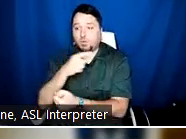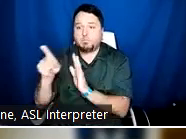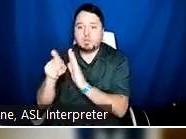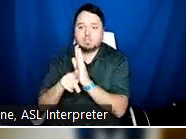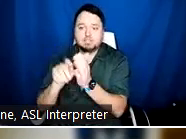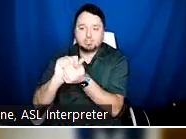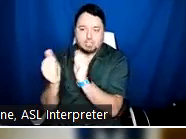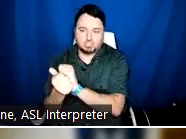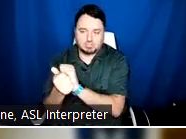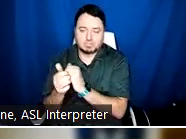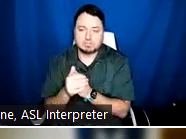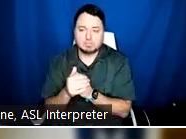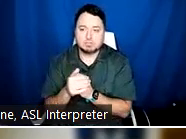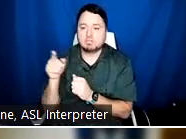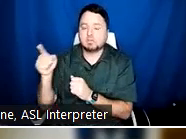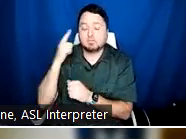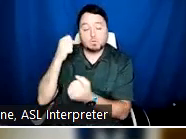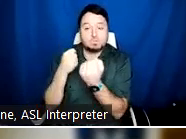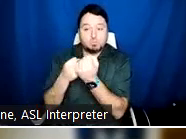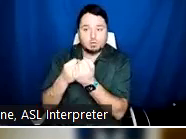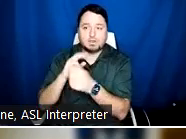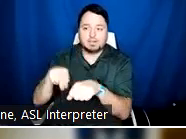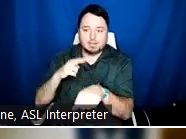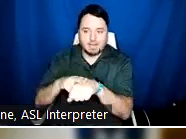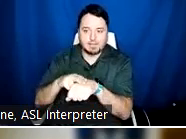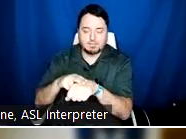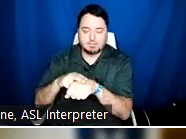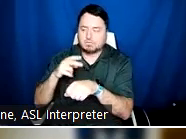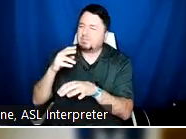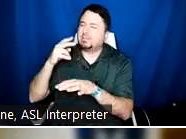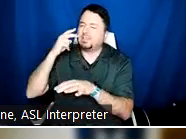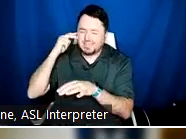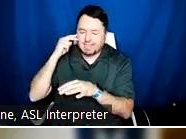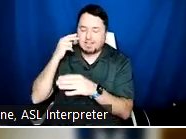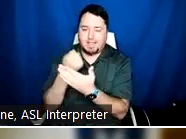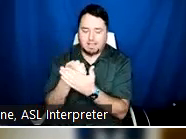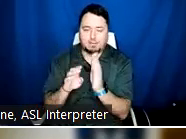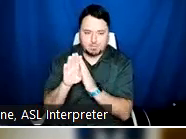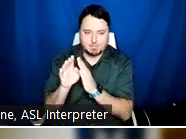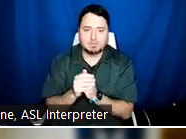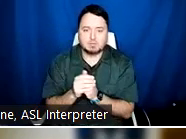to support native economic development. Within my department of training and technical